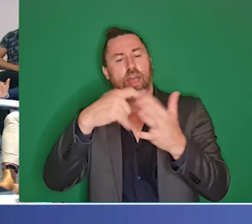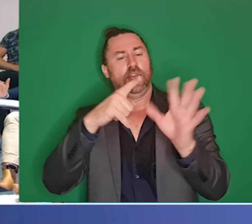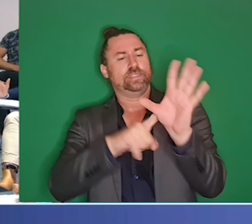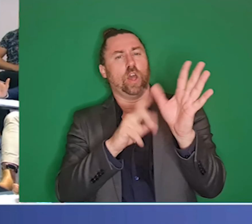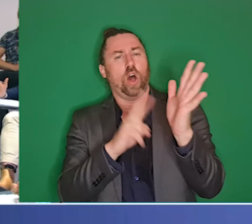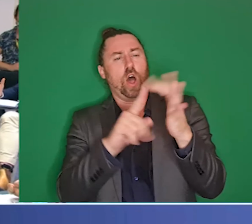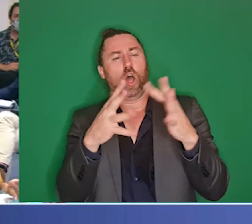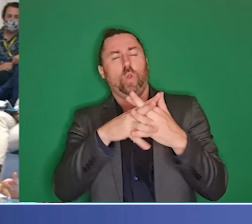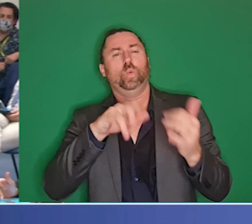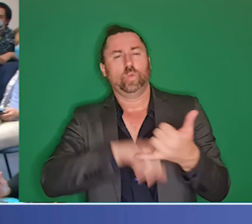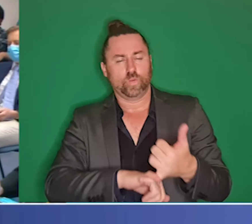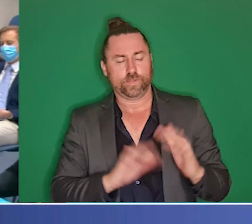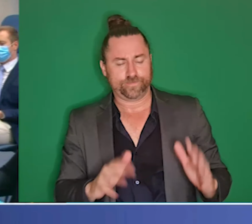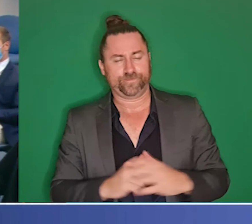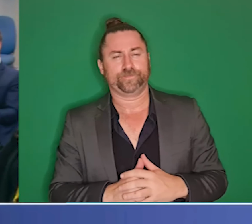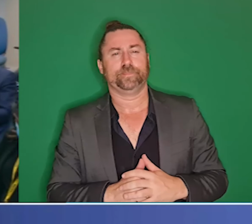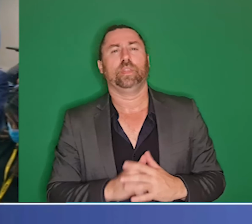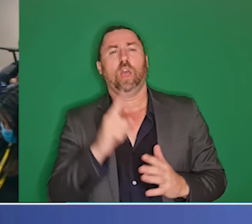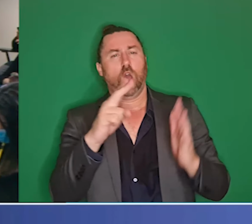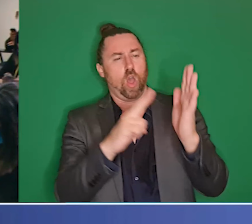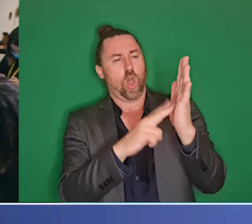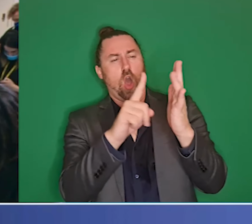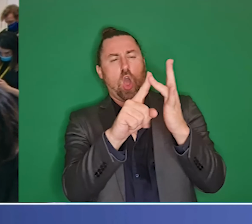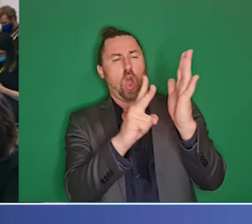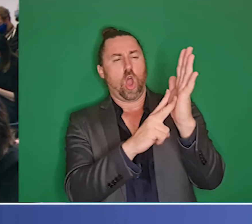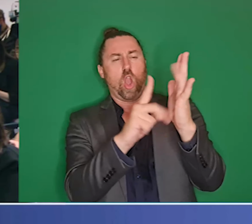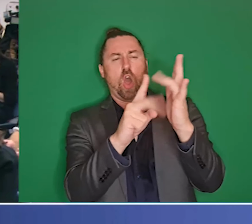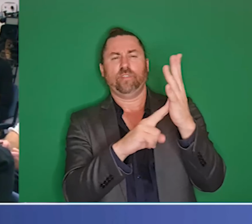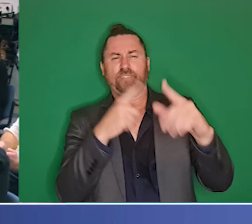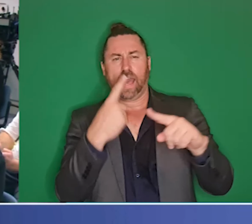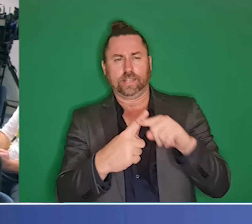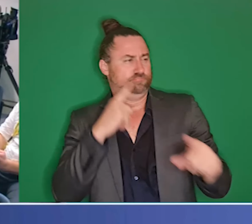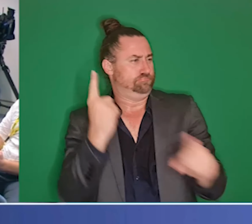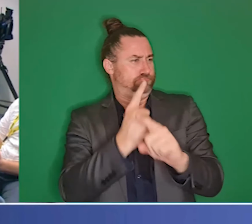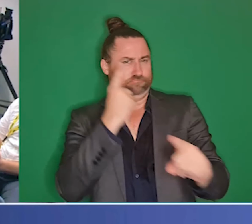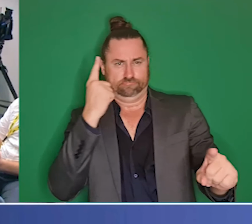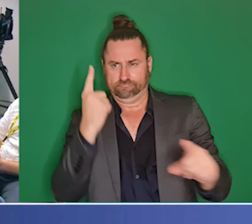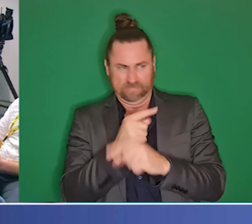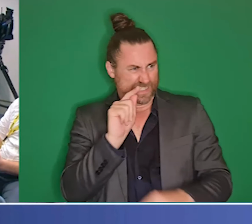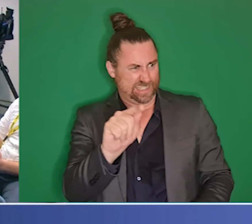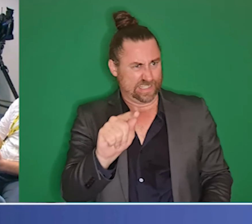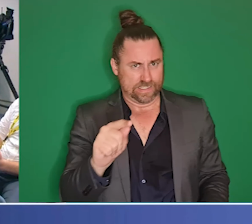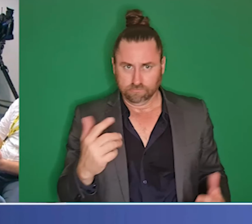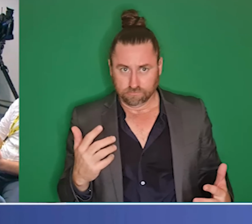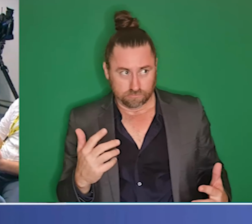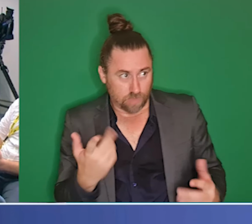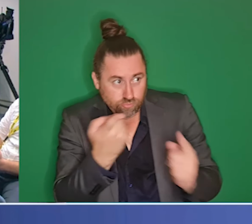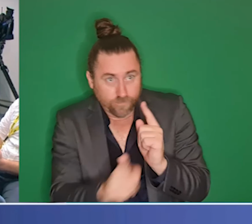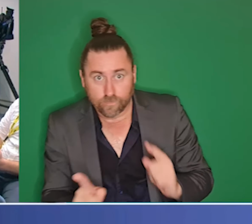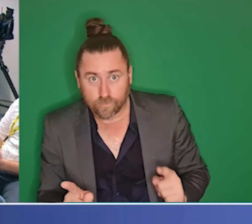Firstly, foremost, where are we at with Novavax? We've been talking about it for months. Is it almost approved? There's 51 million doses.